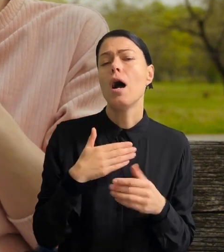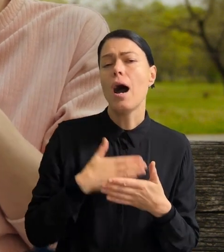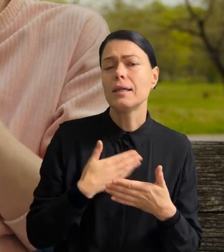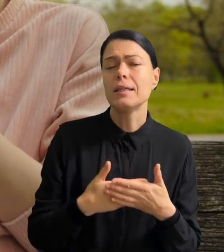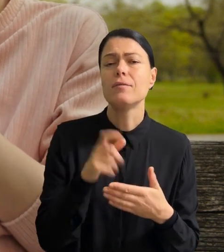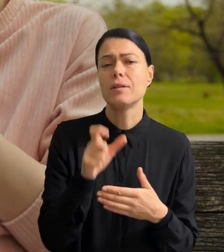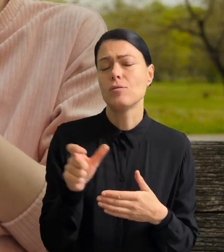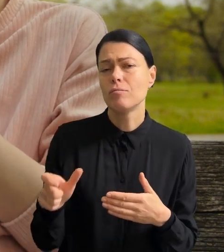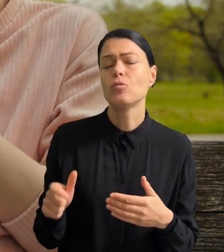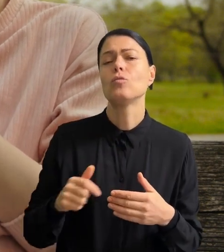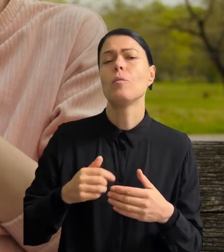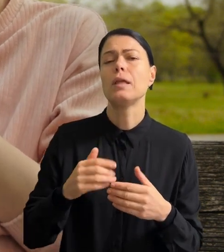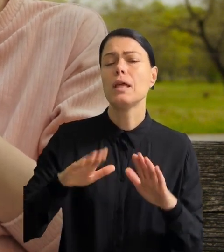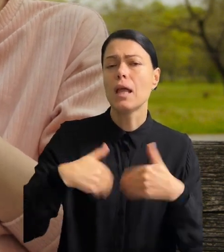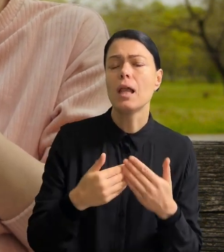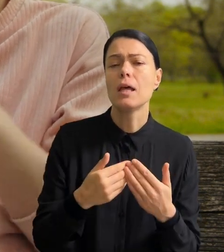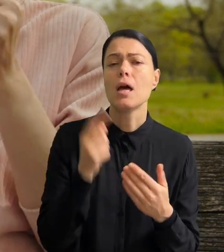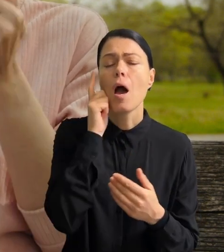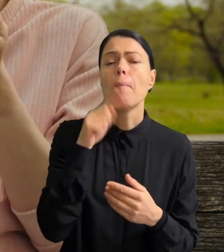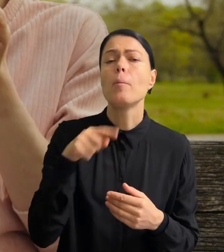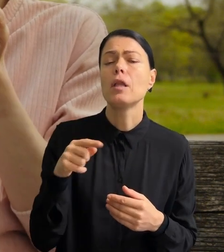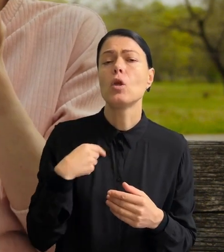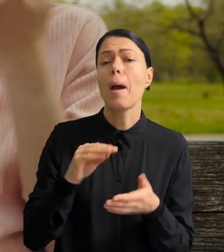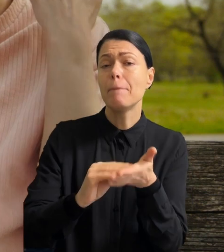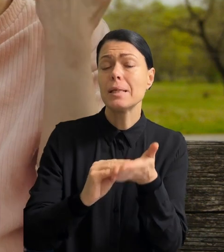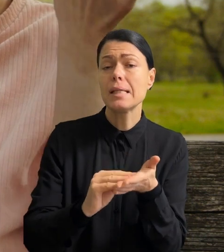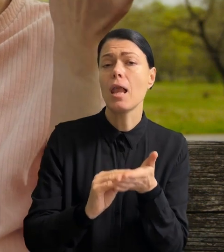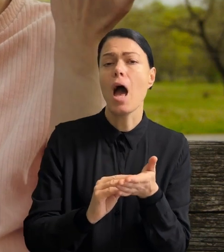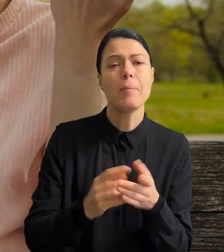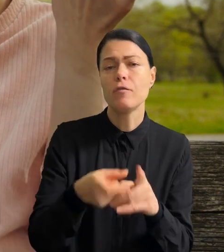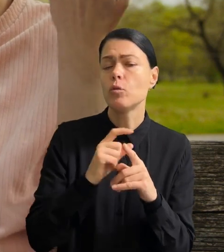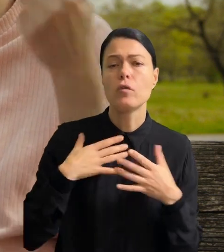I immediately got a number of a driver. But the driver didn’t respond to texts, and I can't hear.